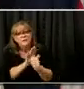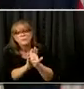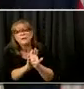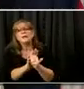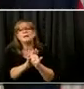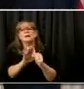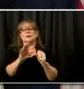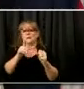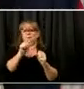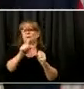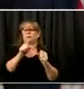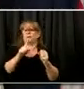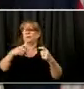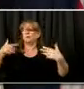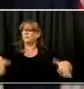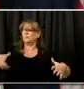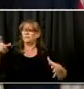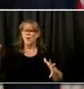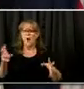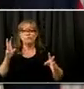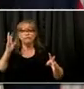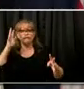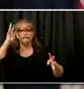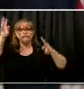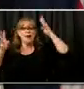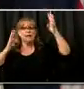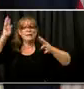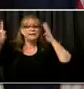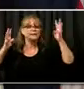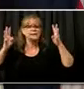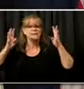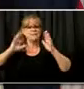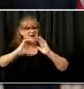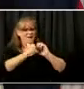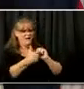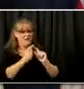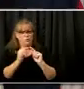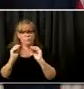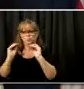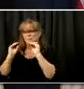adapt their professional practices to support ourselves and and our students during these